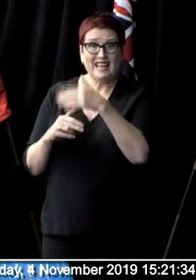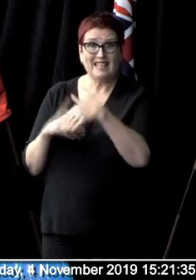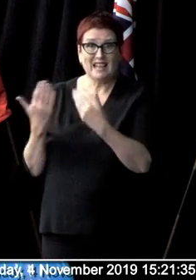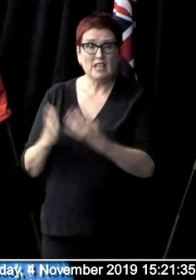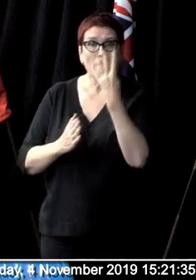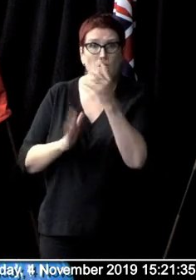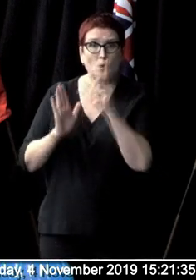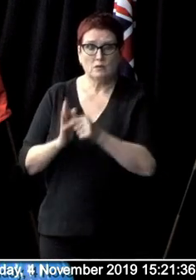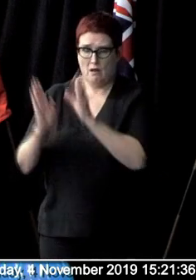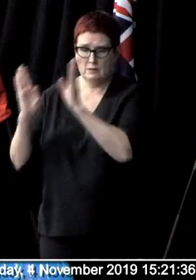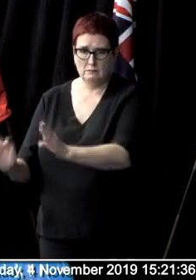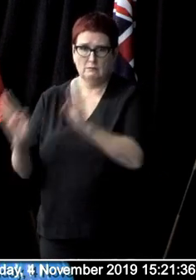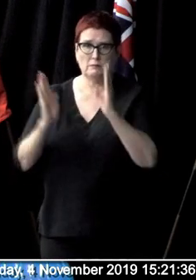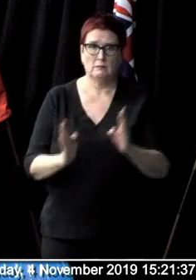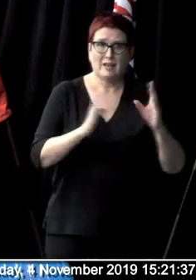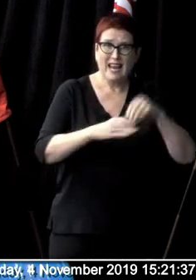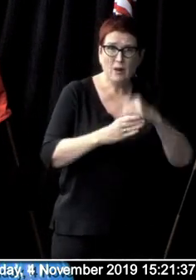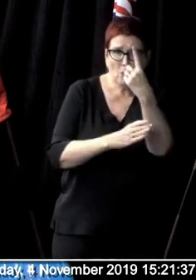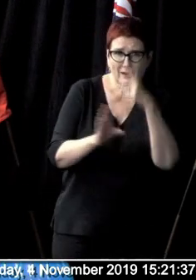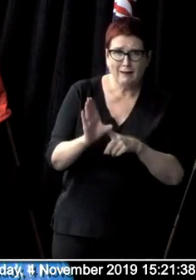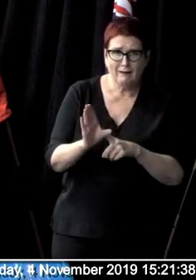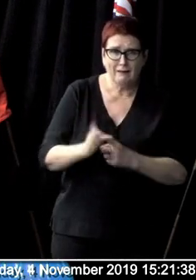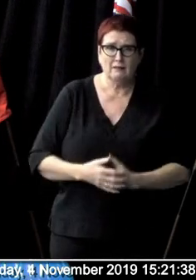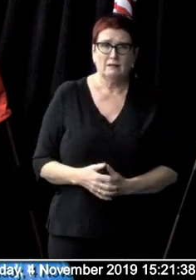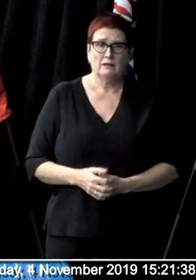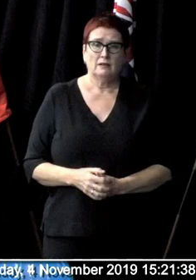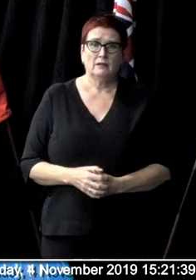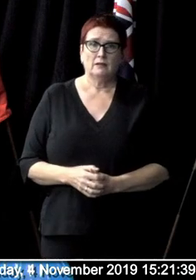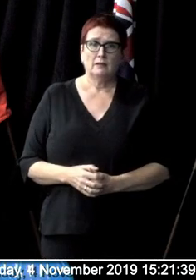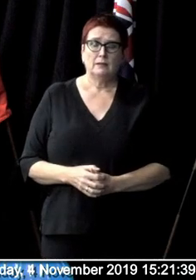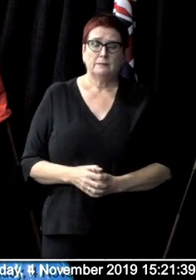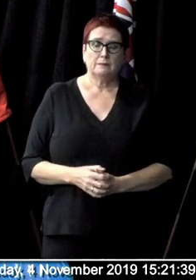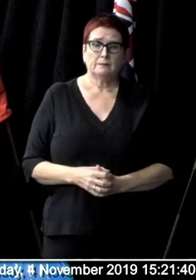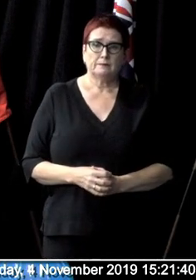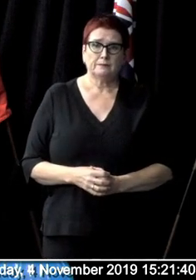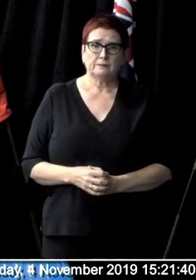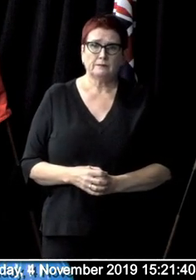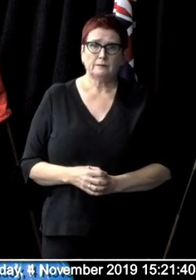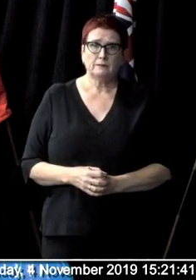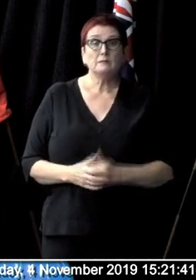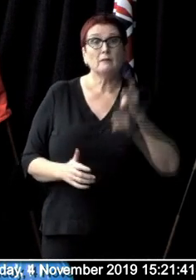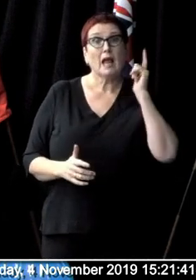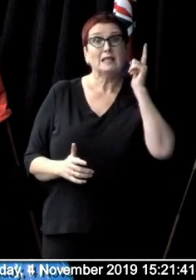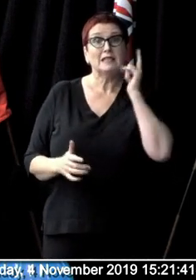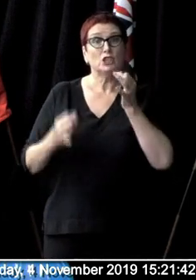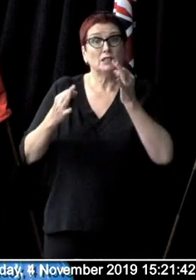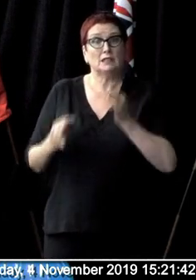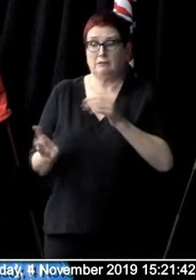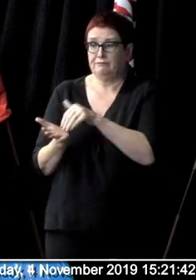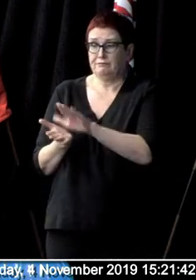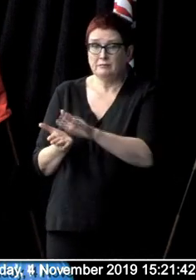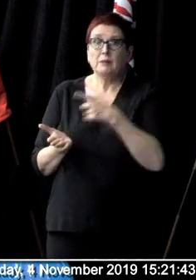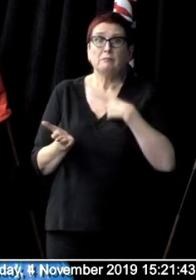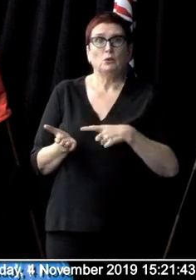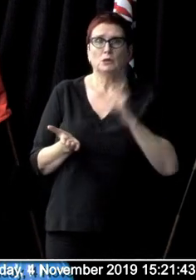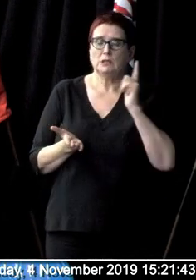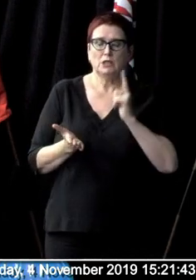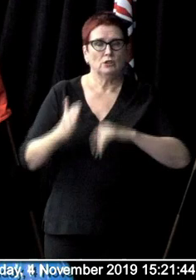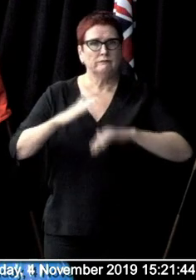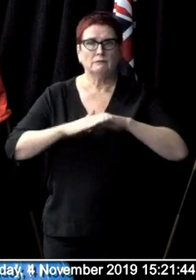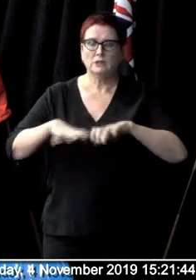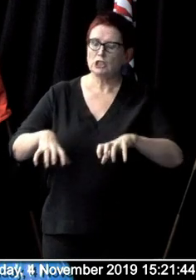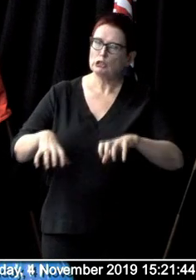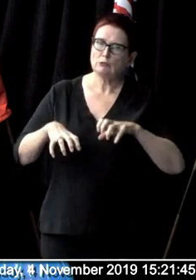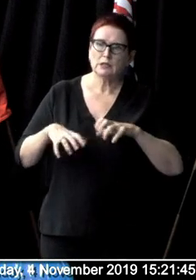Using the model of teachers doing this because they are stressed and the school